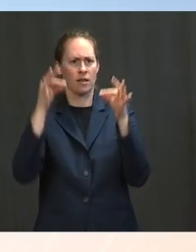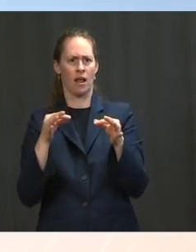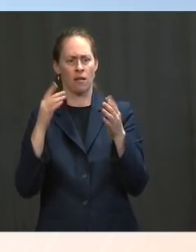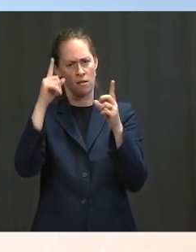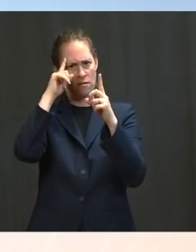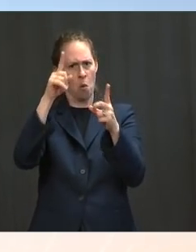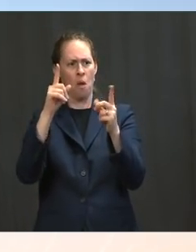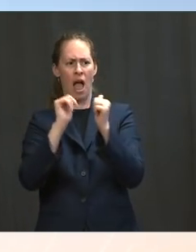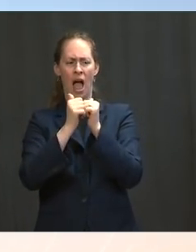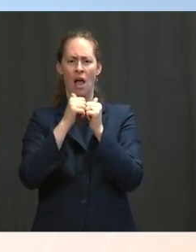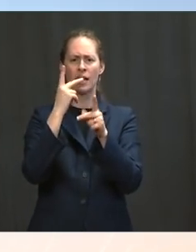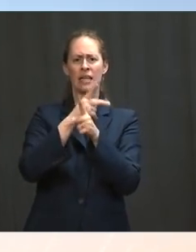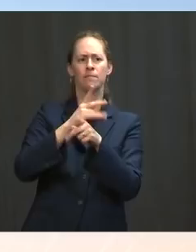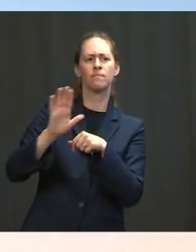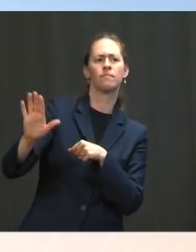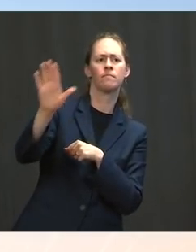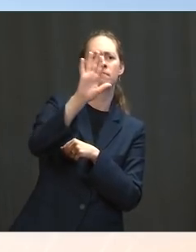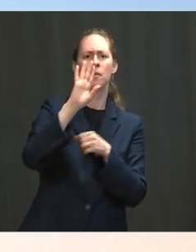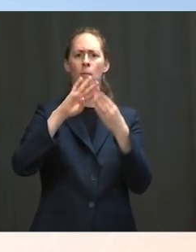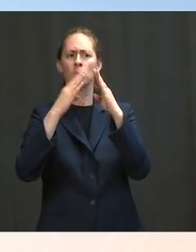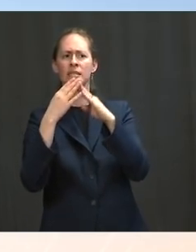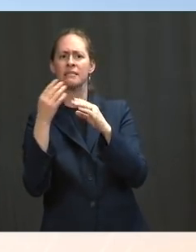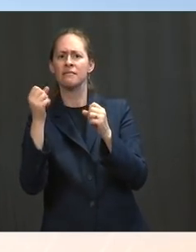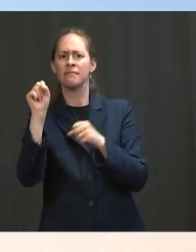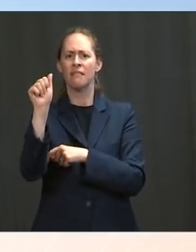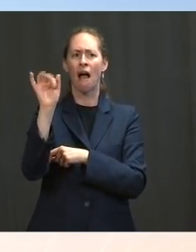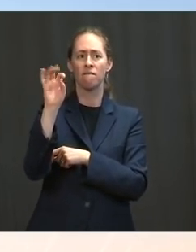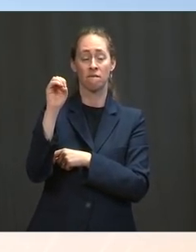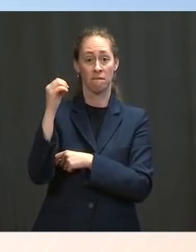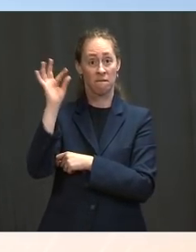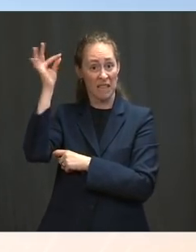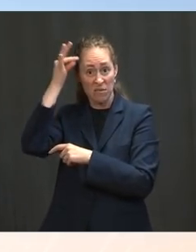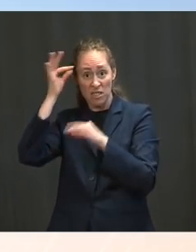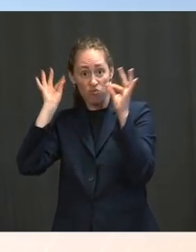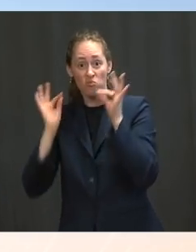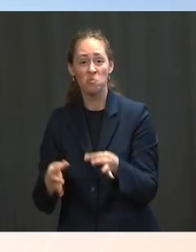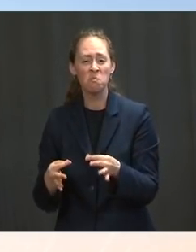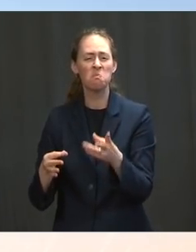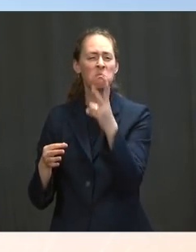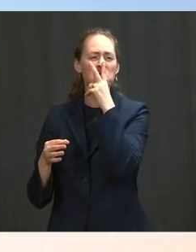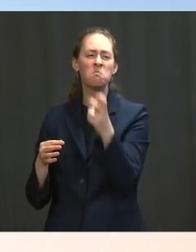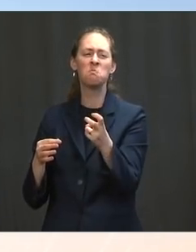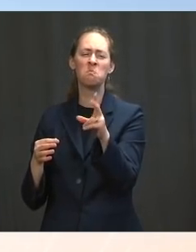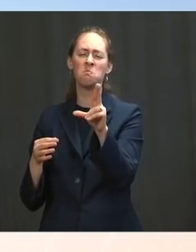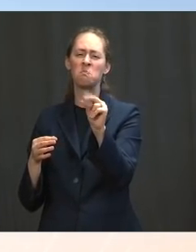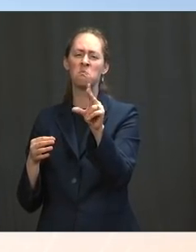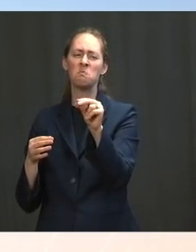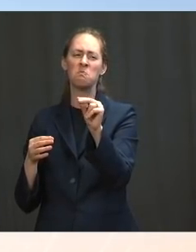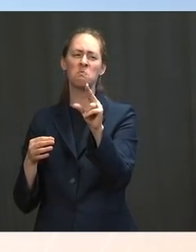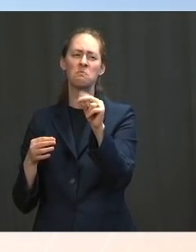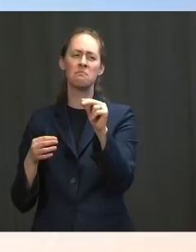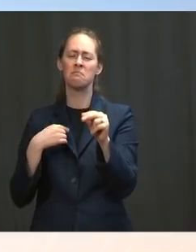So, I wouldn't predict a federal mandate, as I'm not suggesting you're asking, but certainly we're already seeing